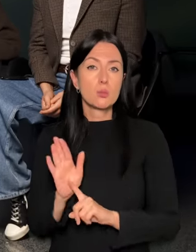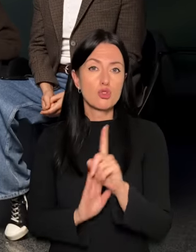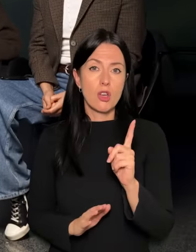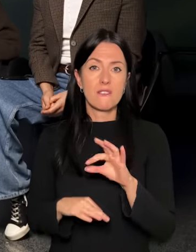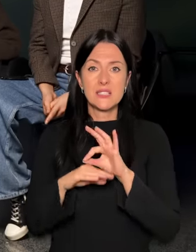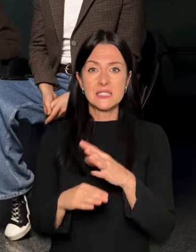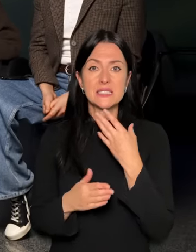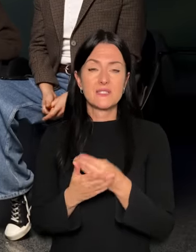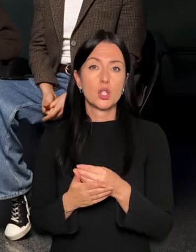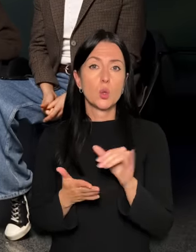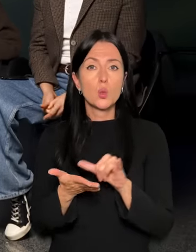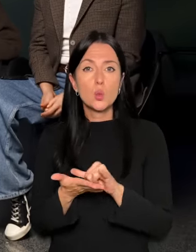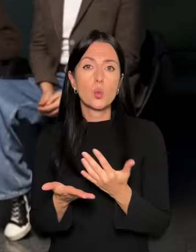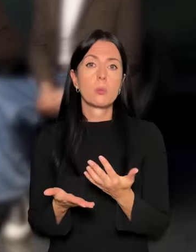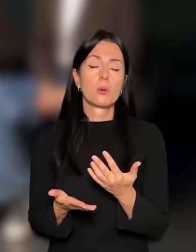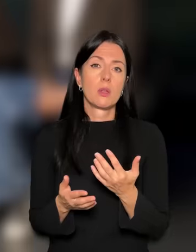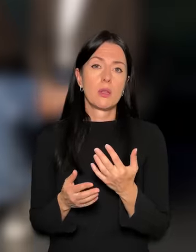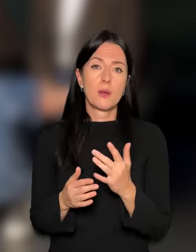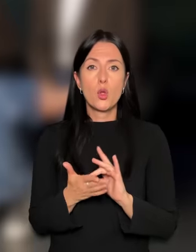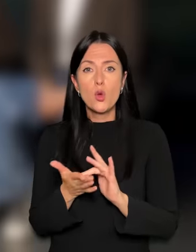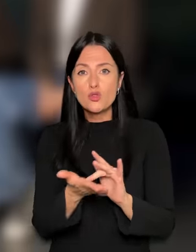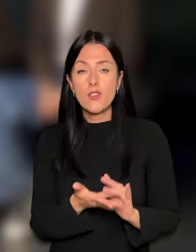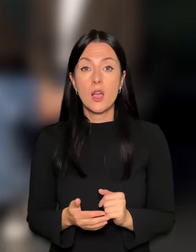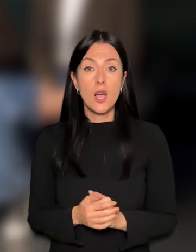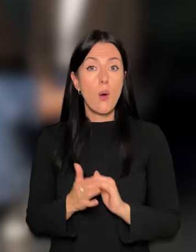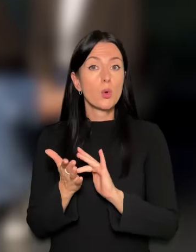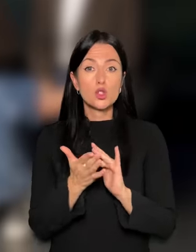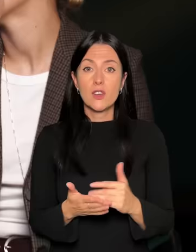How did you start your YouTube channel and traveling?